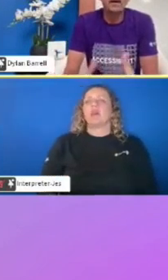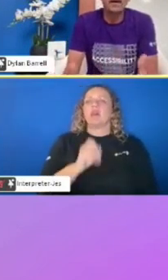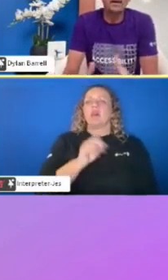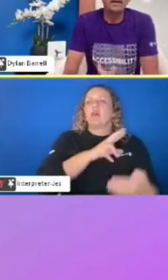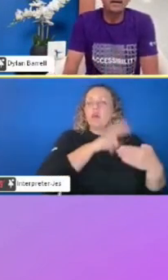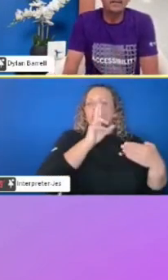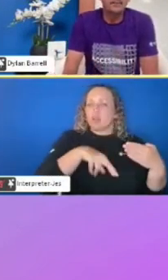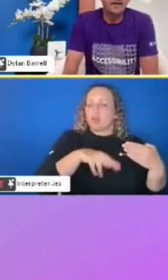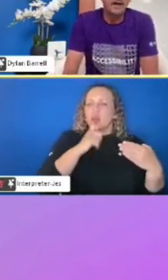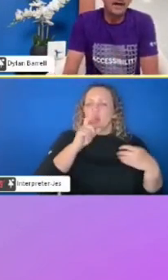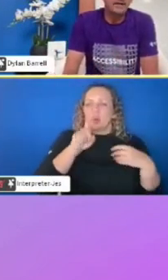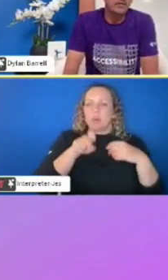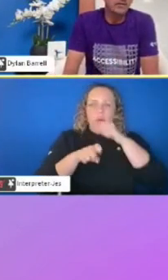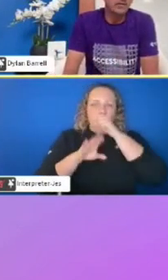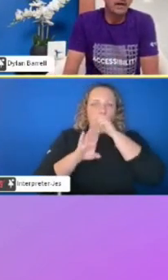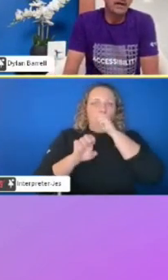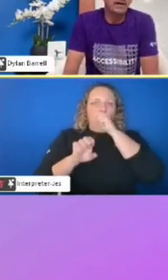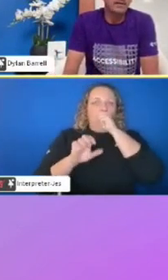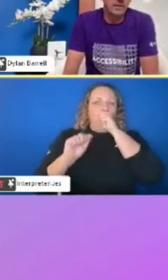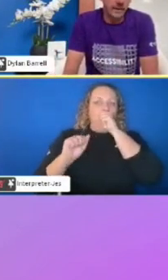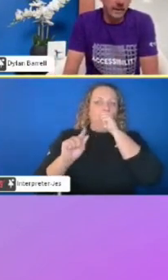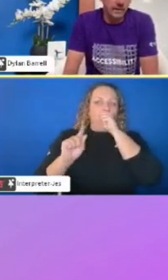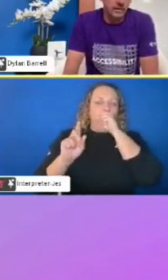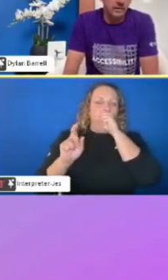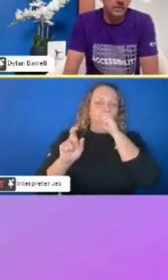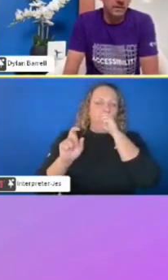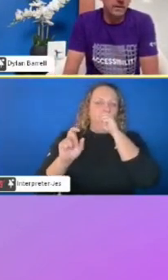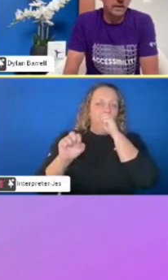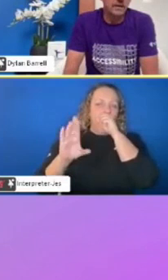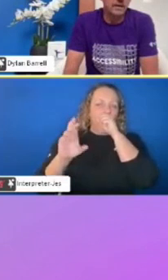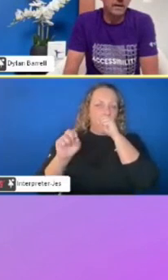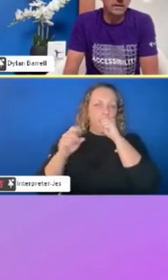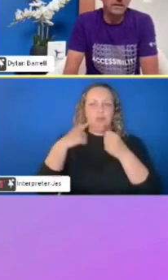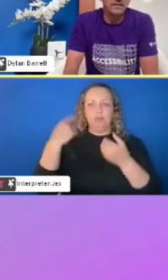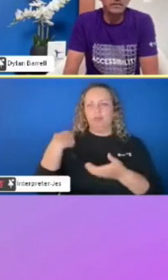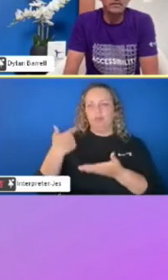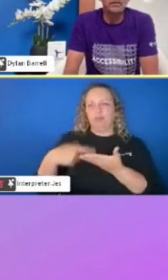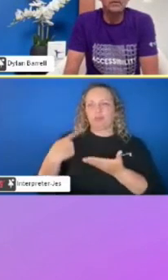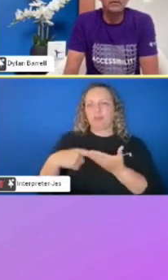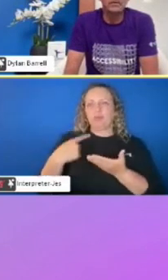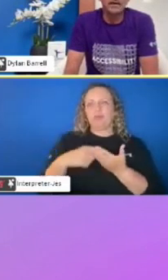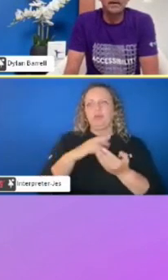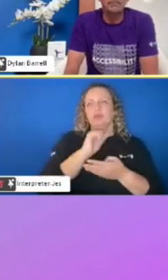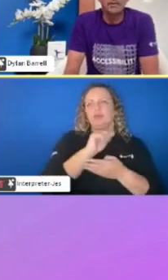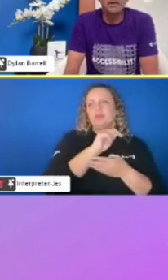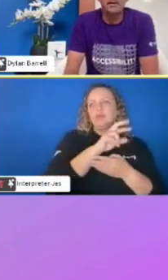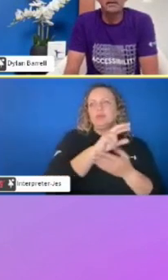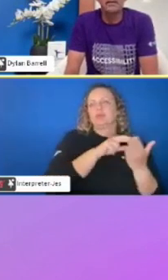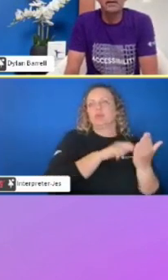And axe-core now covers 38 of the ACT rules. So check that project out.